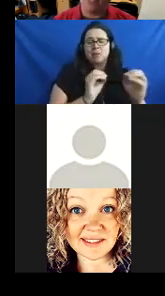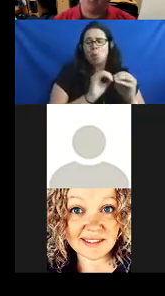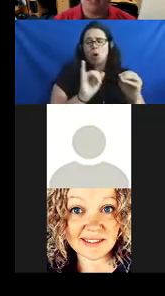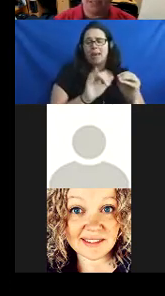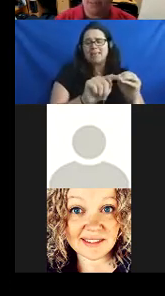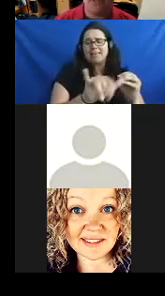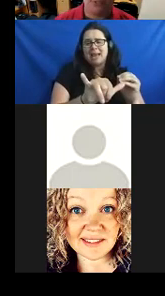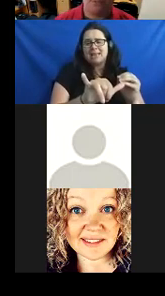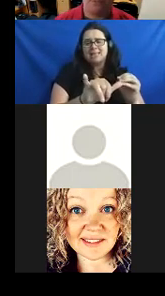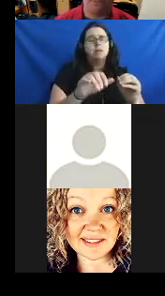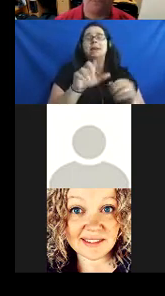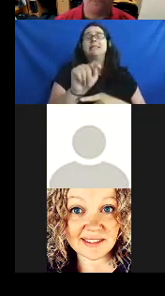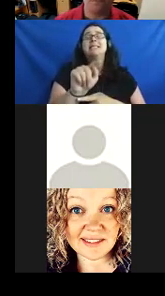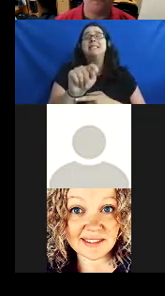BE THE TTS, THAT TEXT-TO-SPEECH.